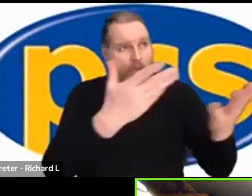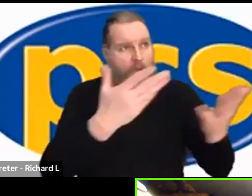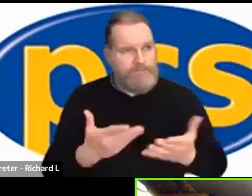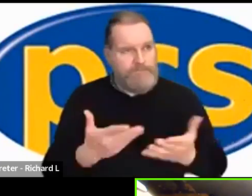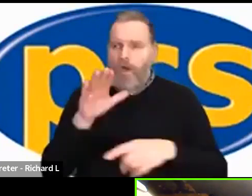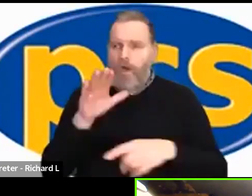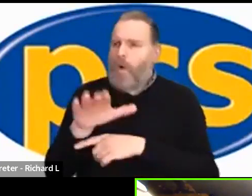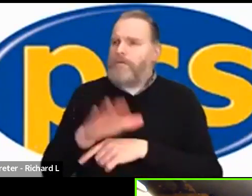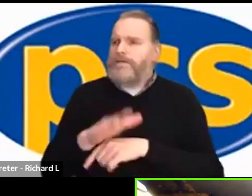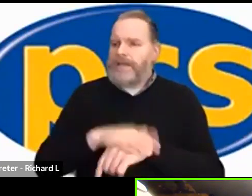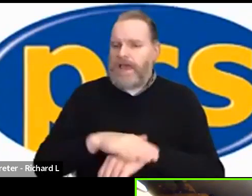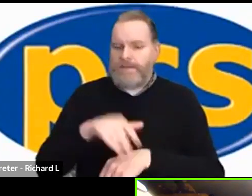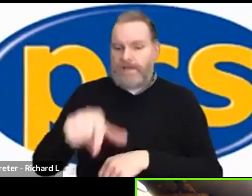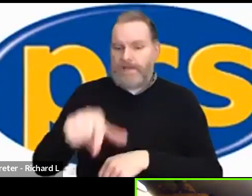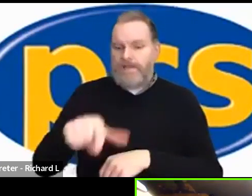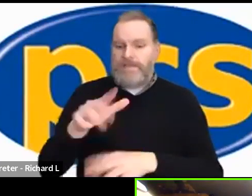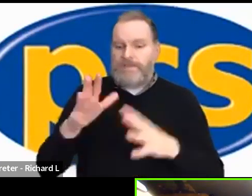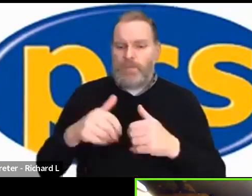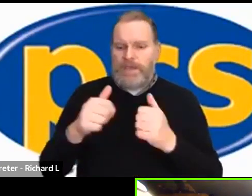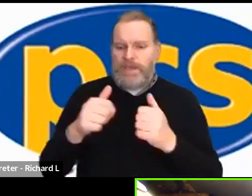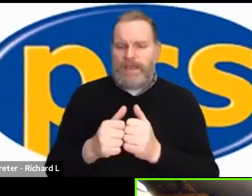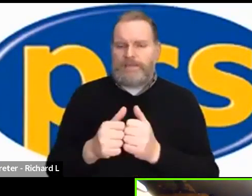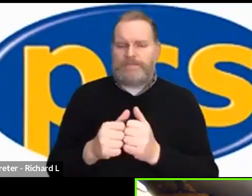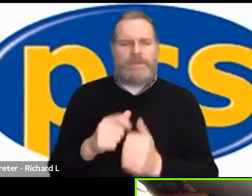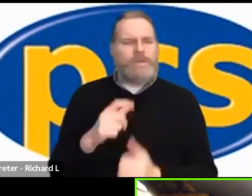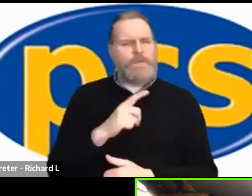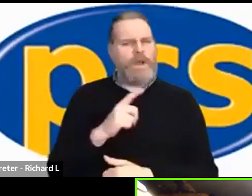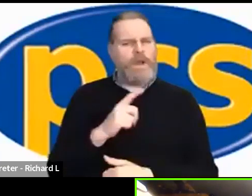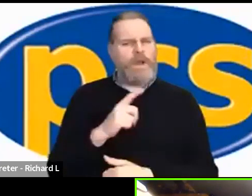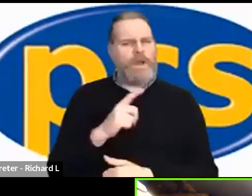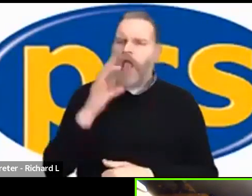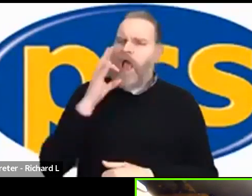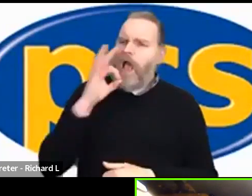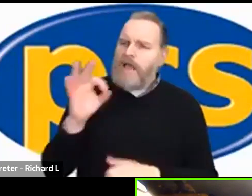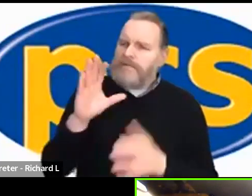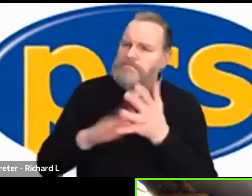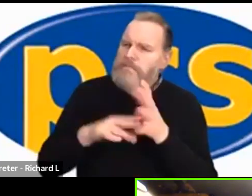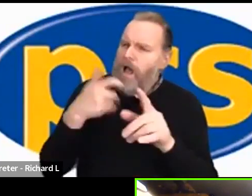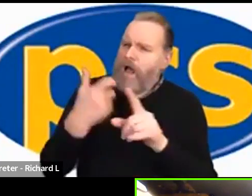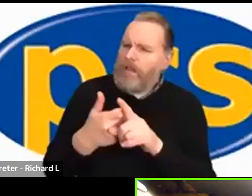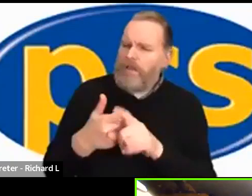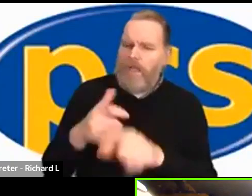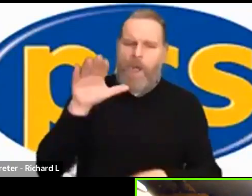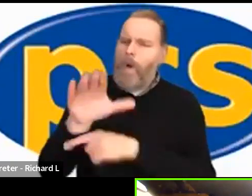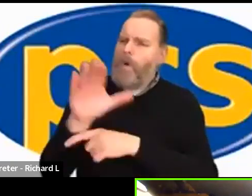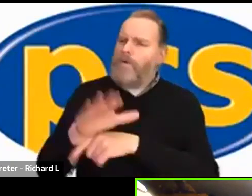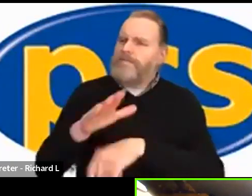the are the employer often overtime o wire the employer often overtime this weekend. It's disgraceful and shouldn't be allowed. So I don't know if you just want